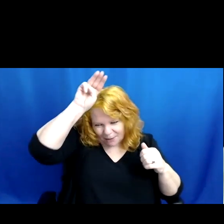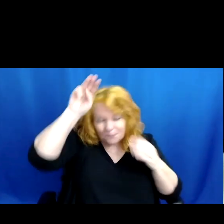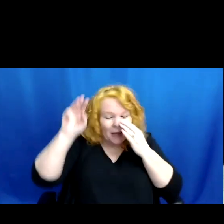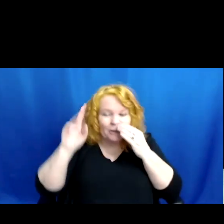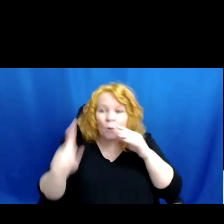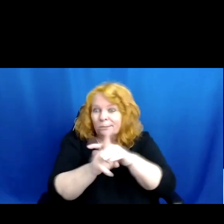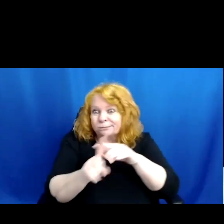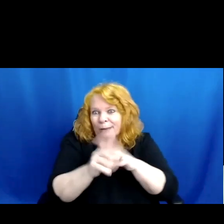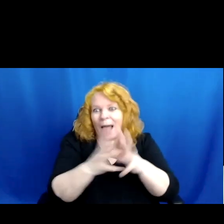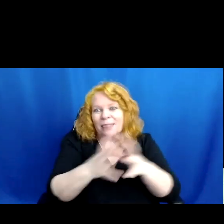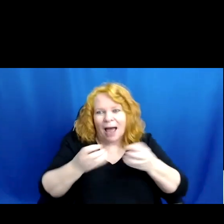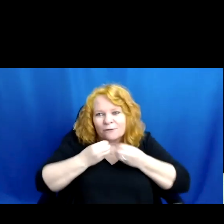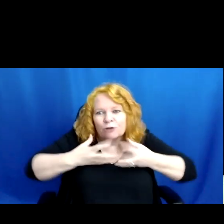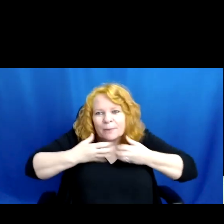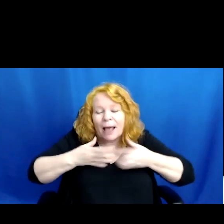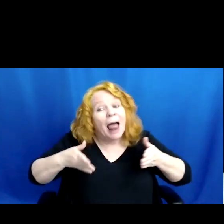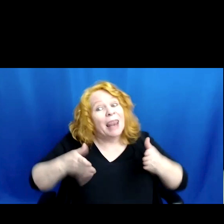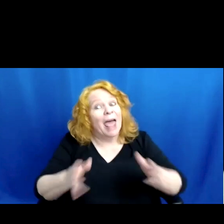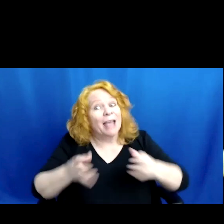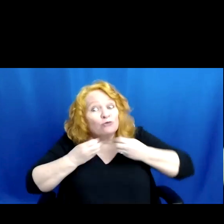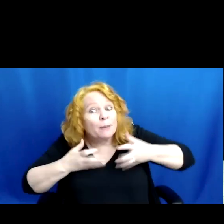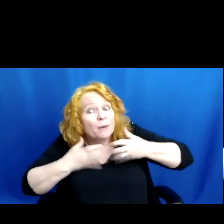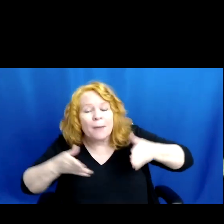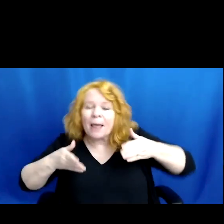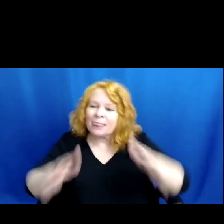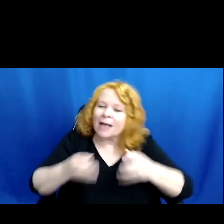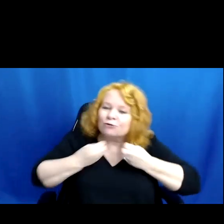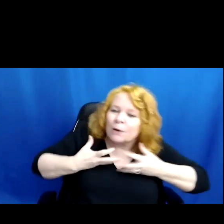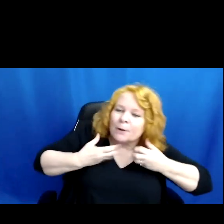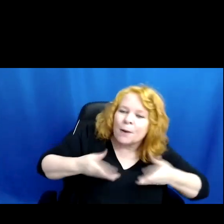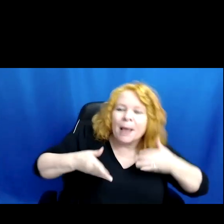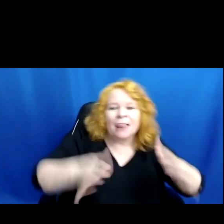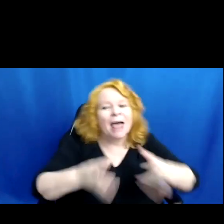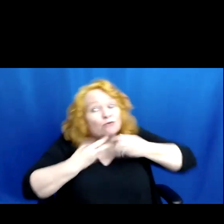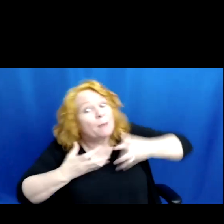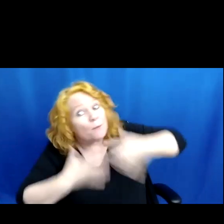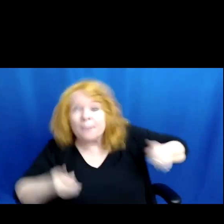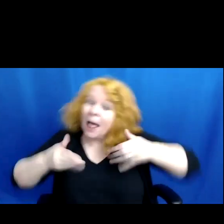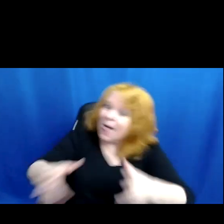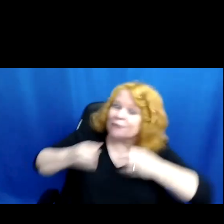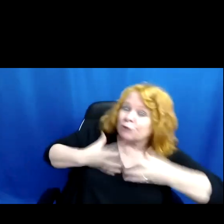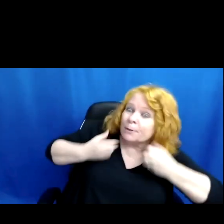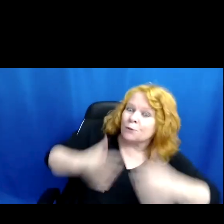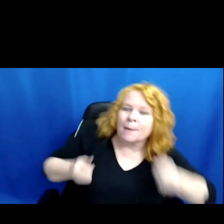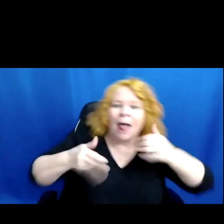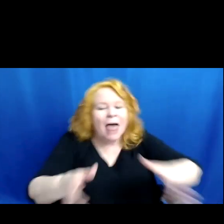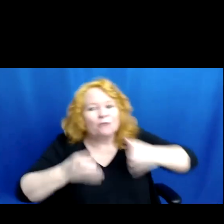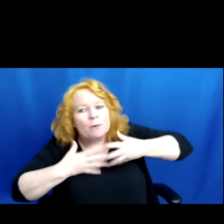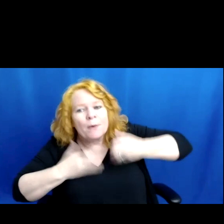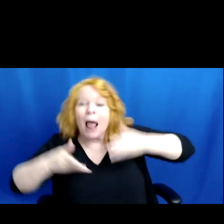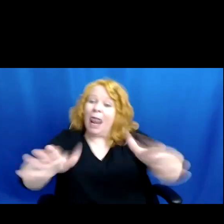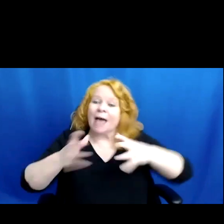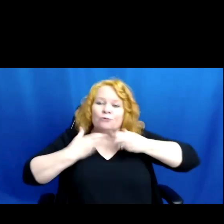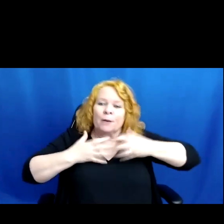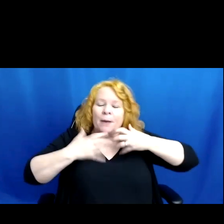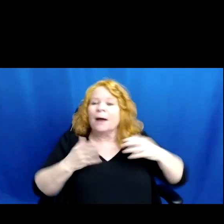Let us ribbit, ribbit.